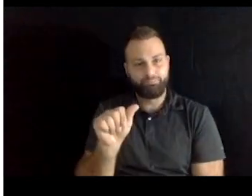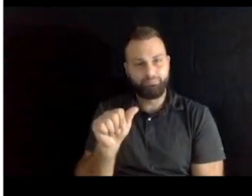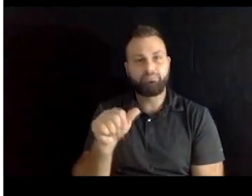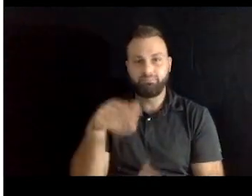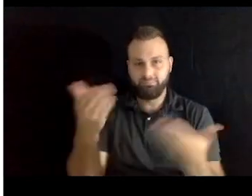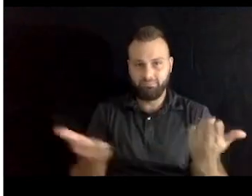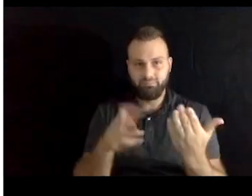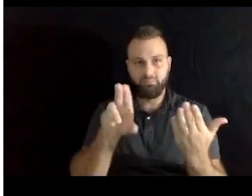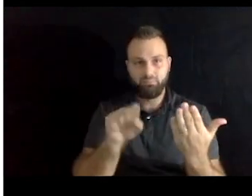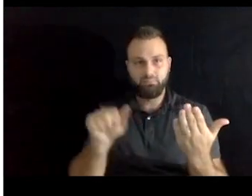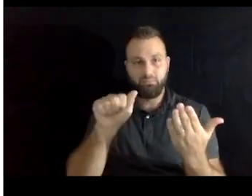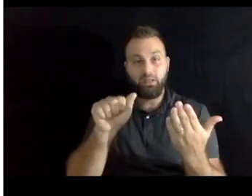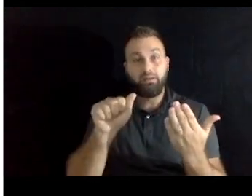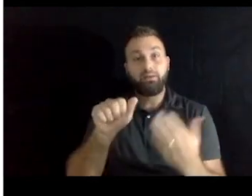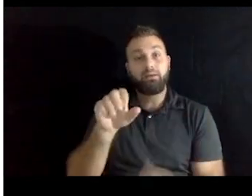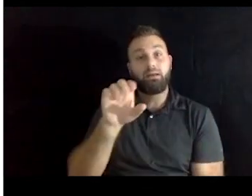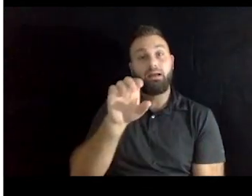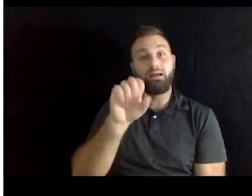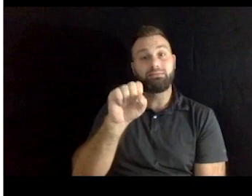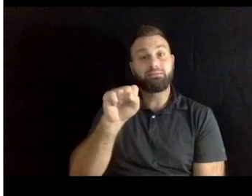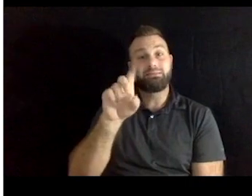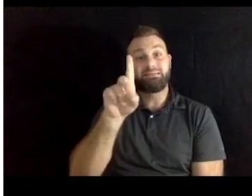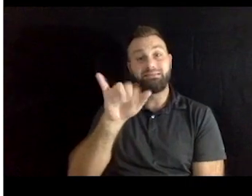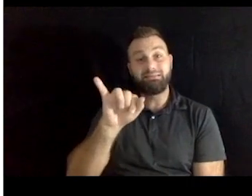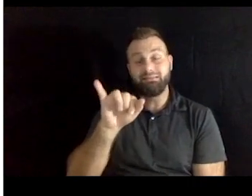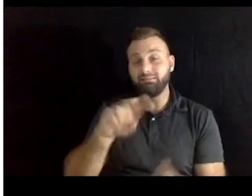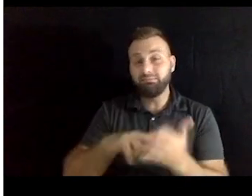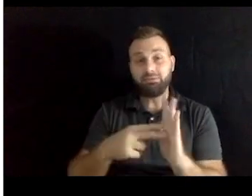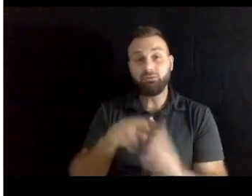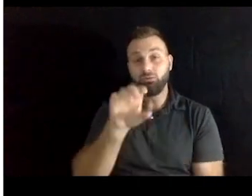Social Security Disability Insurance. This program provides cash benefits